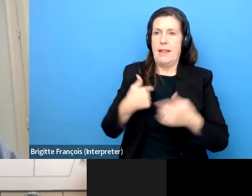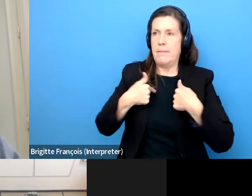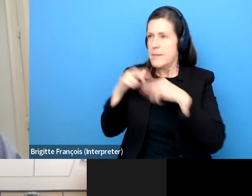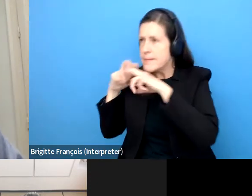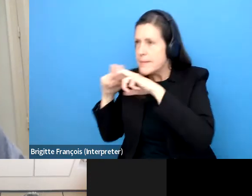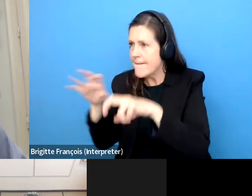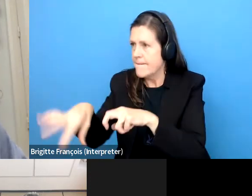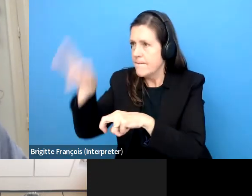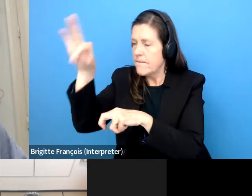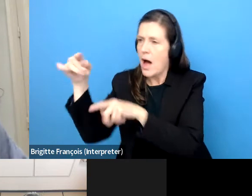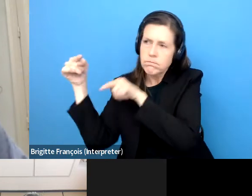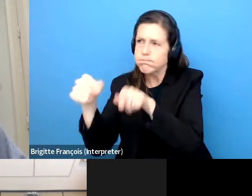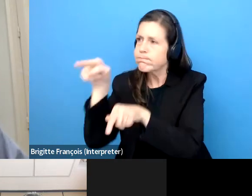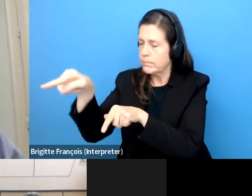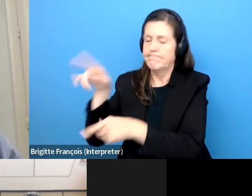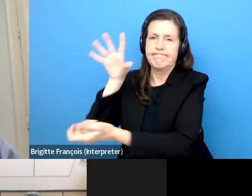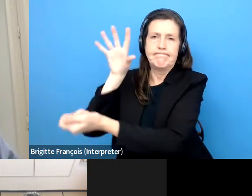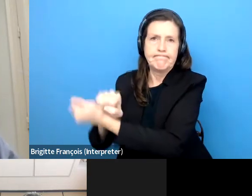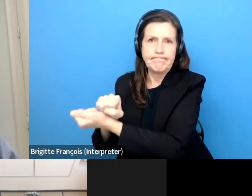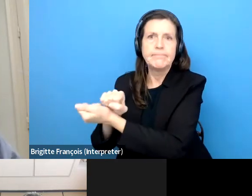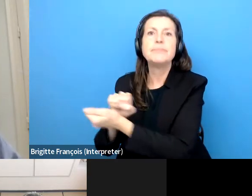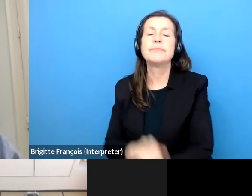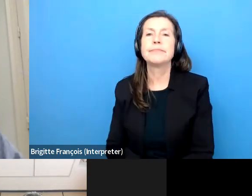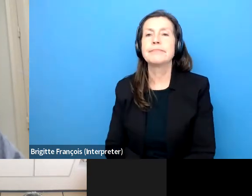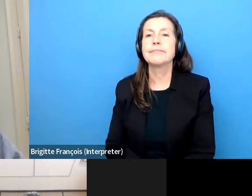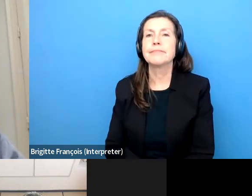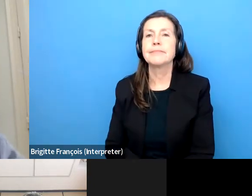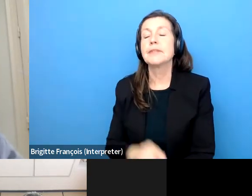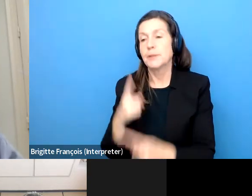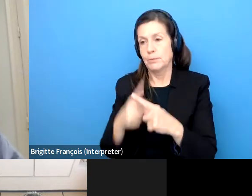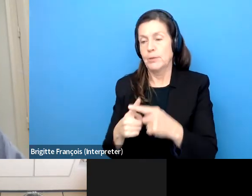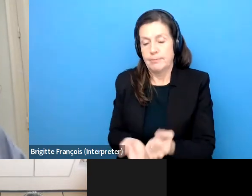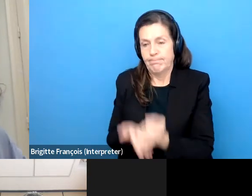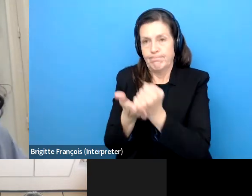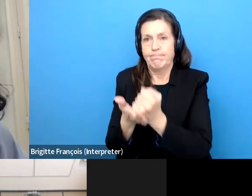I think the best person to close this webinar is